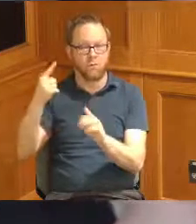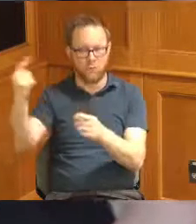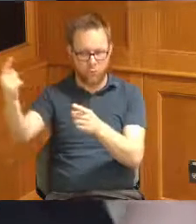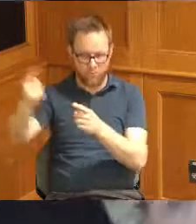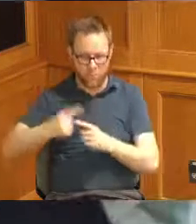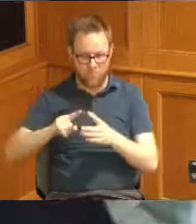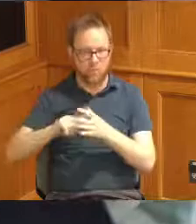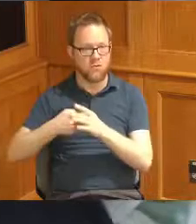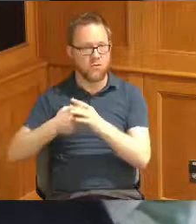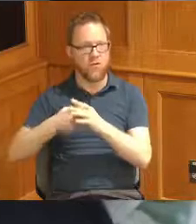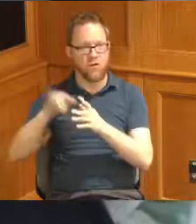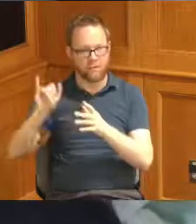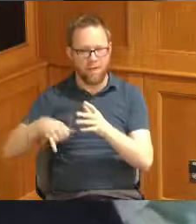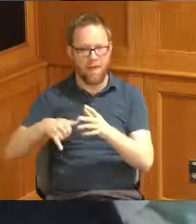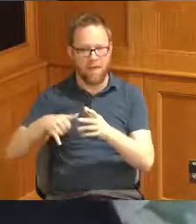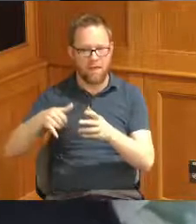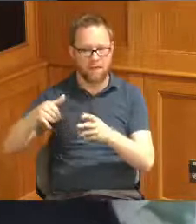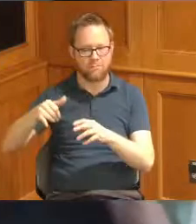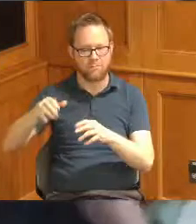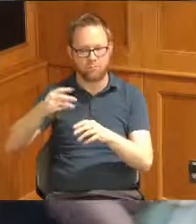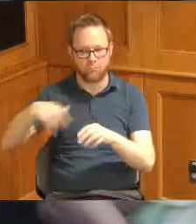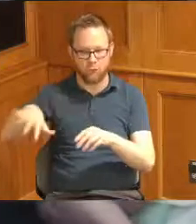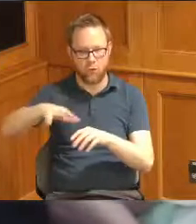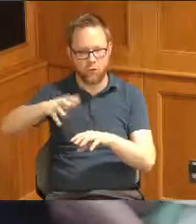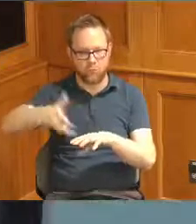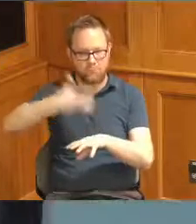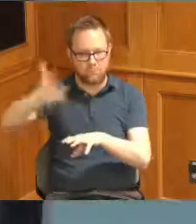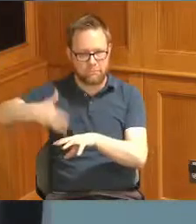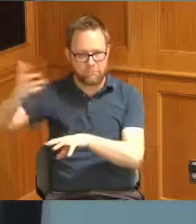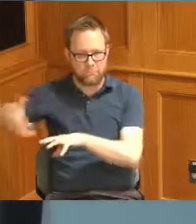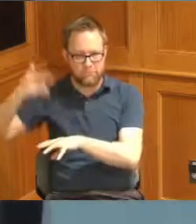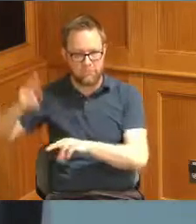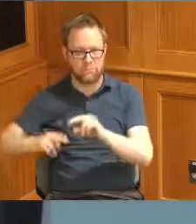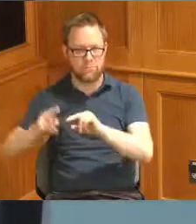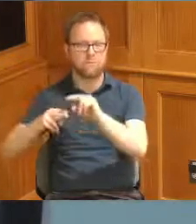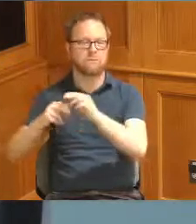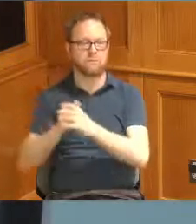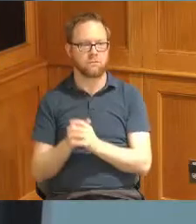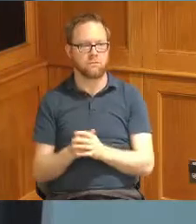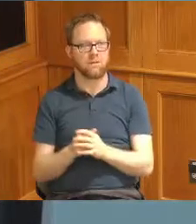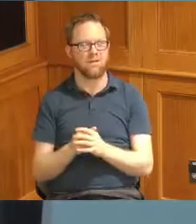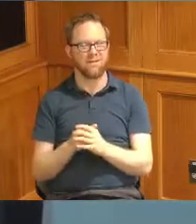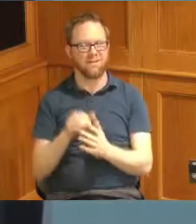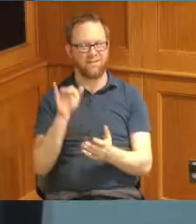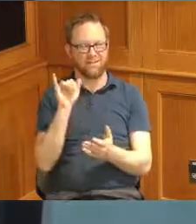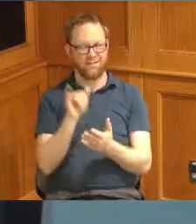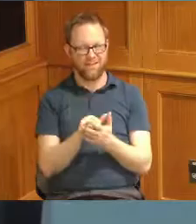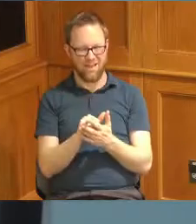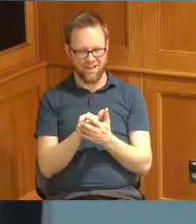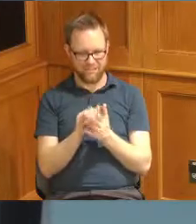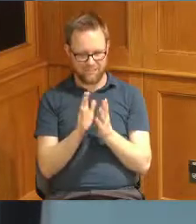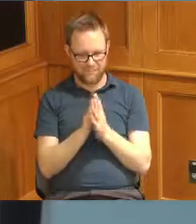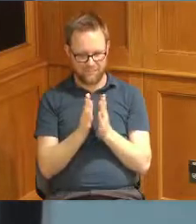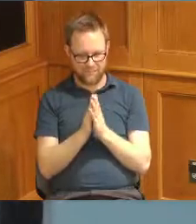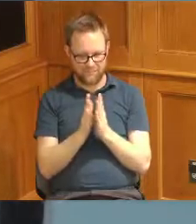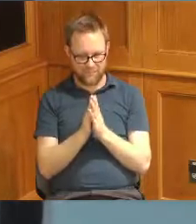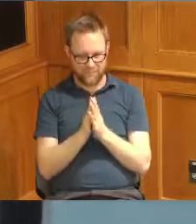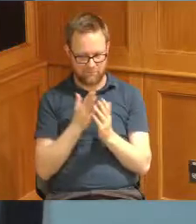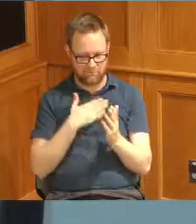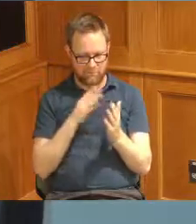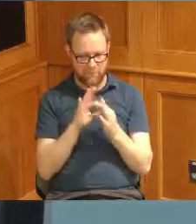Earth movement in the construction gotcha okay those were the those were comments I had on these